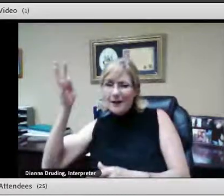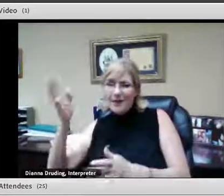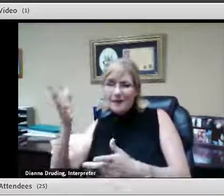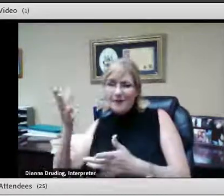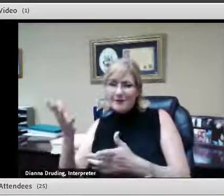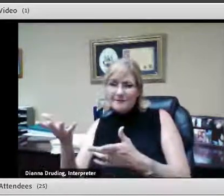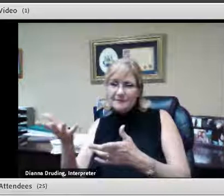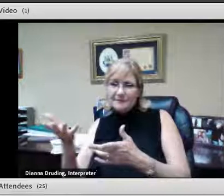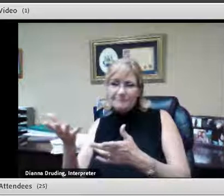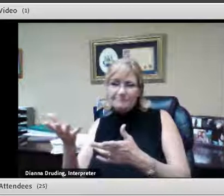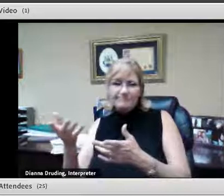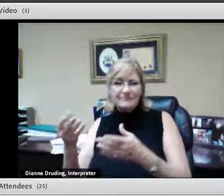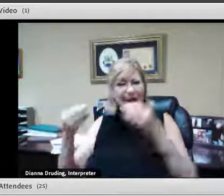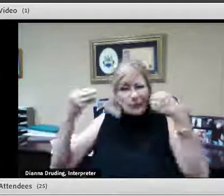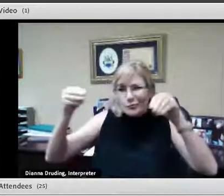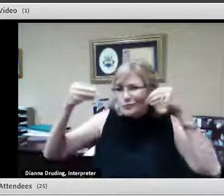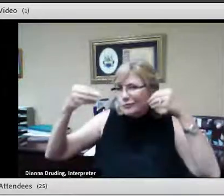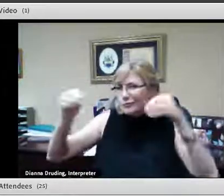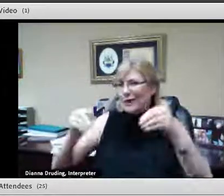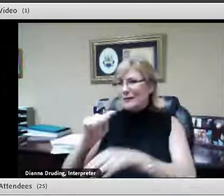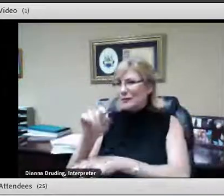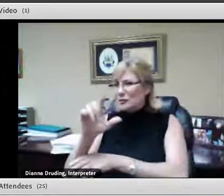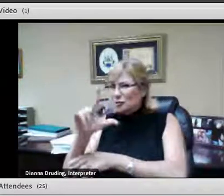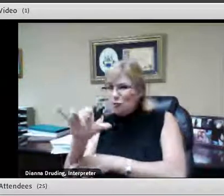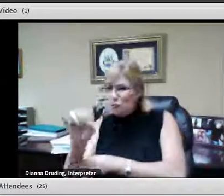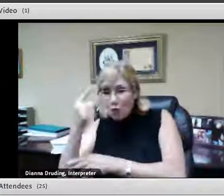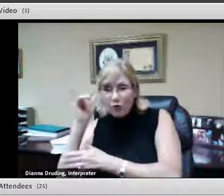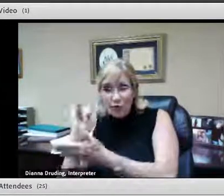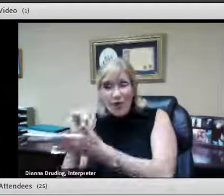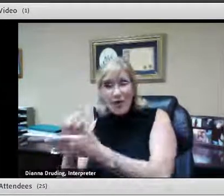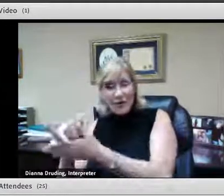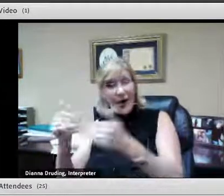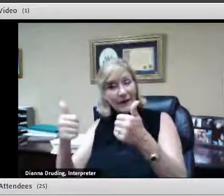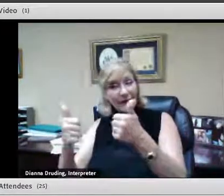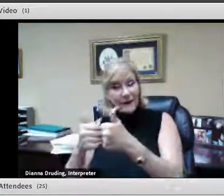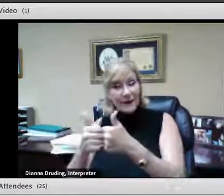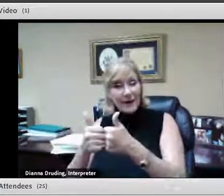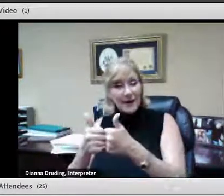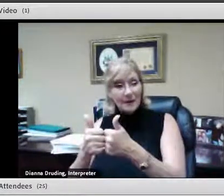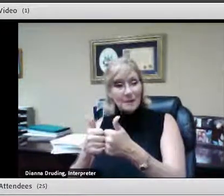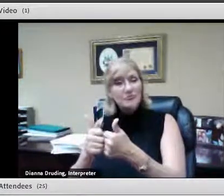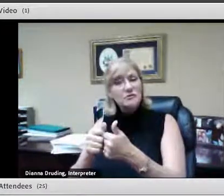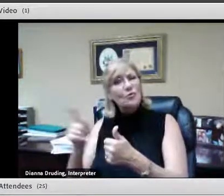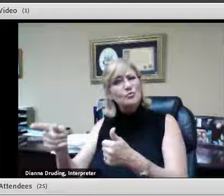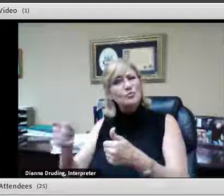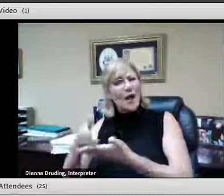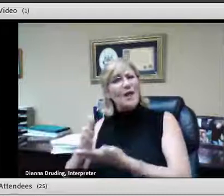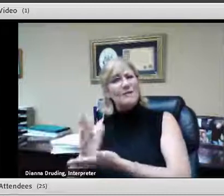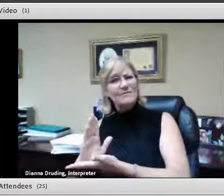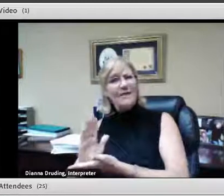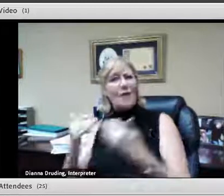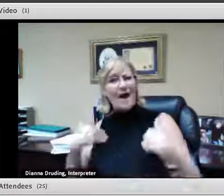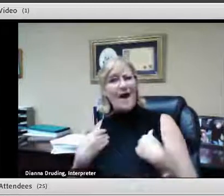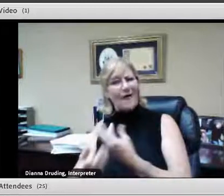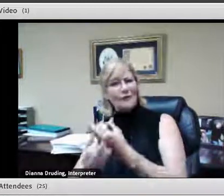selling and marketing the tools that they made for this game. And so, just, like, we're letting them have that freedom to create something